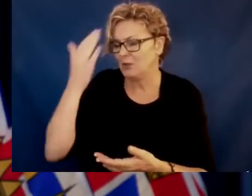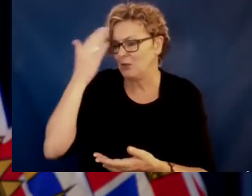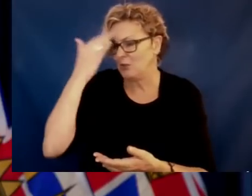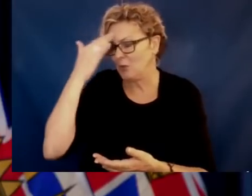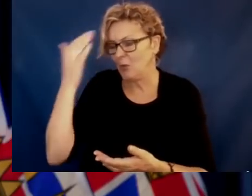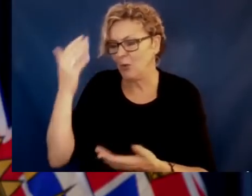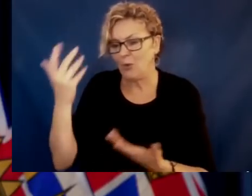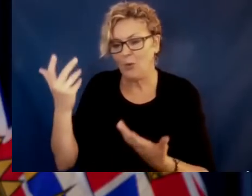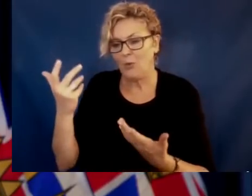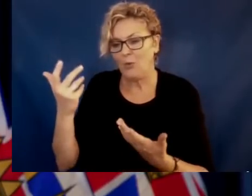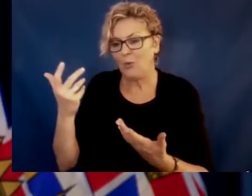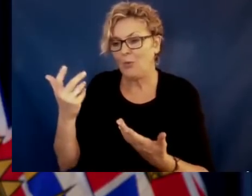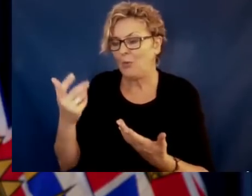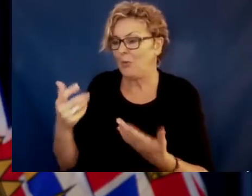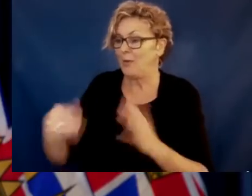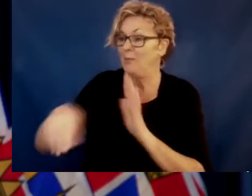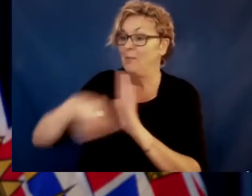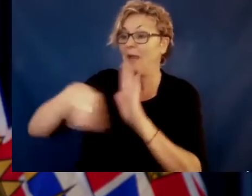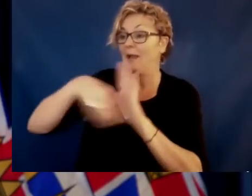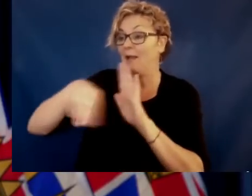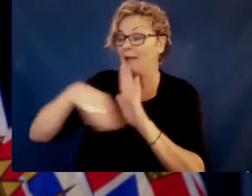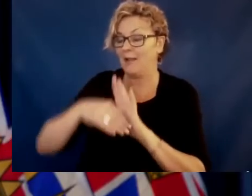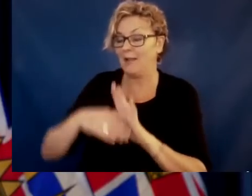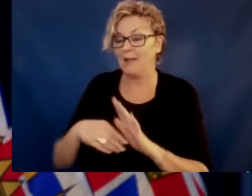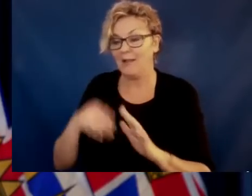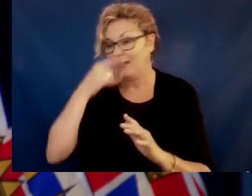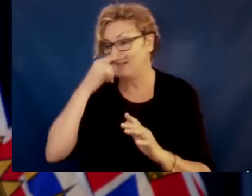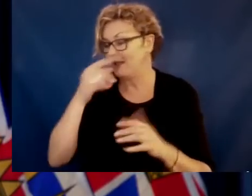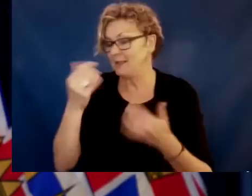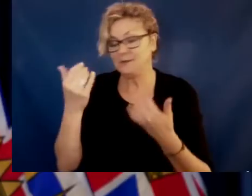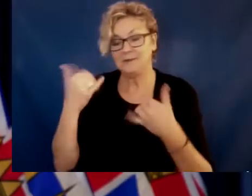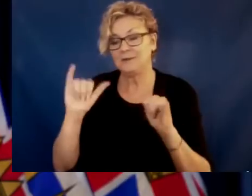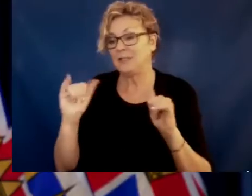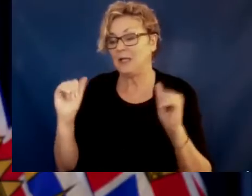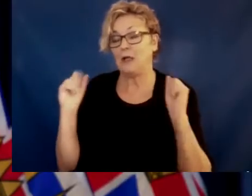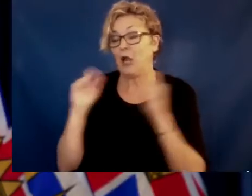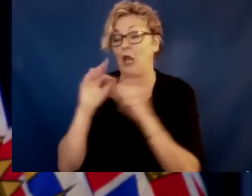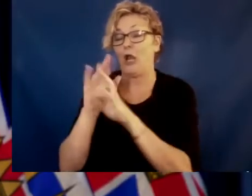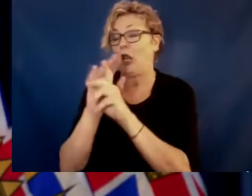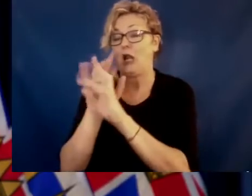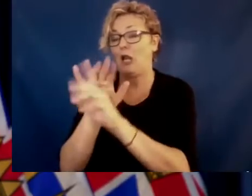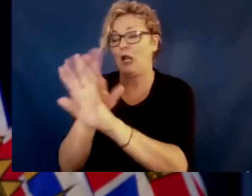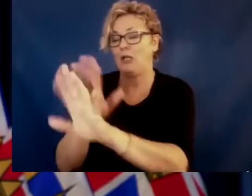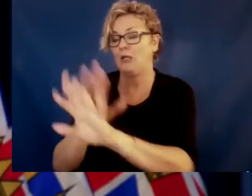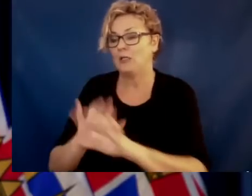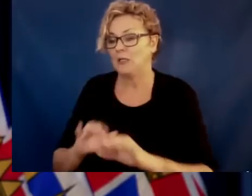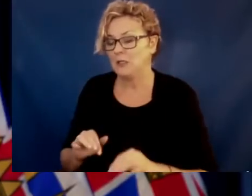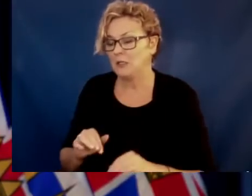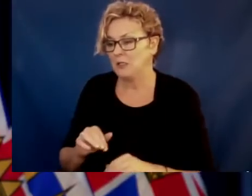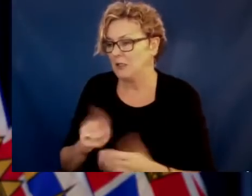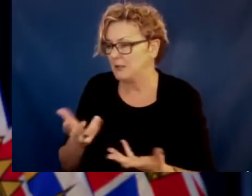I've actually seen many, many great examples of how it's being managed in schools around the province.